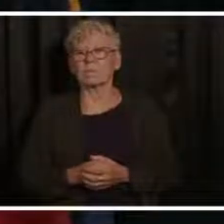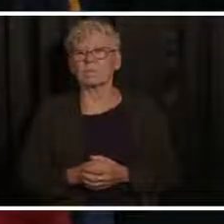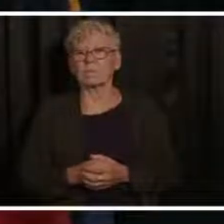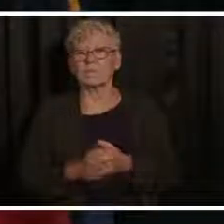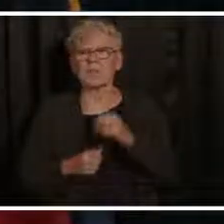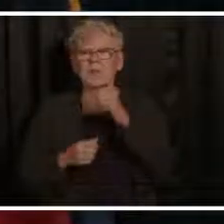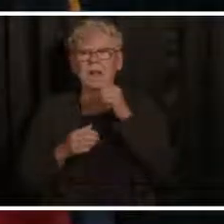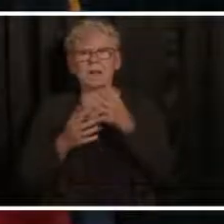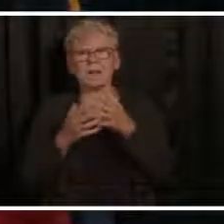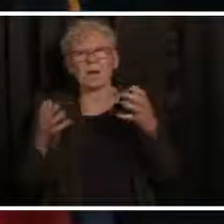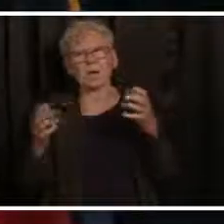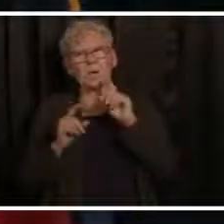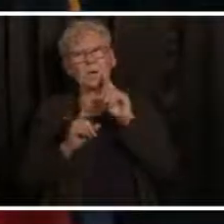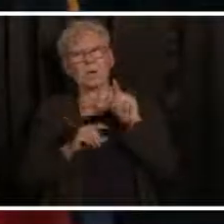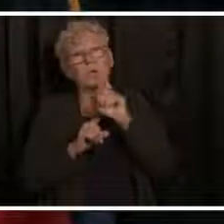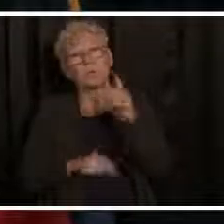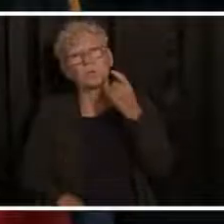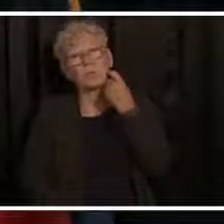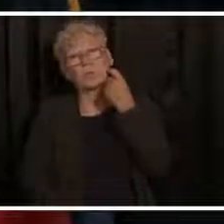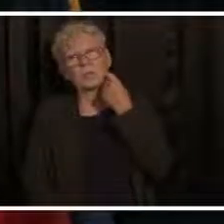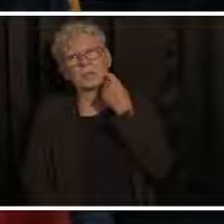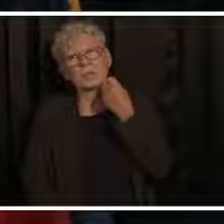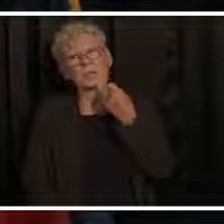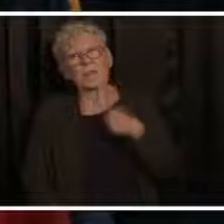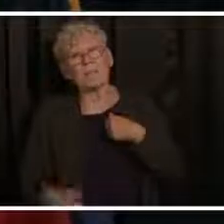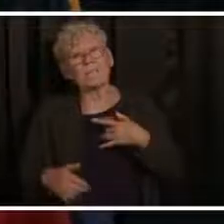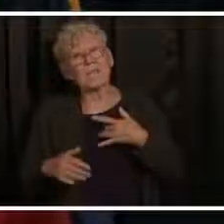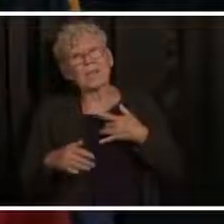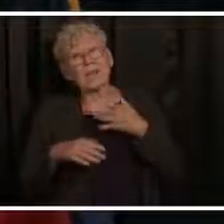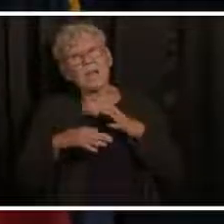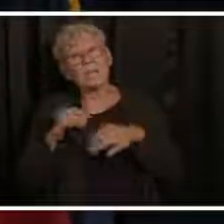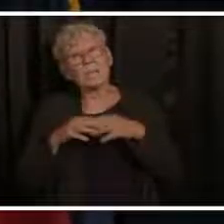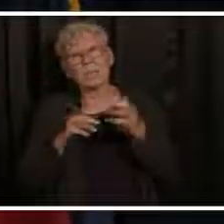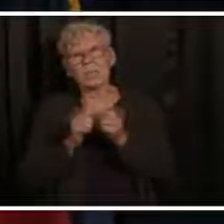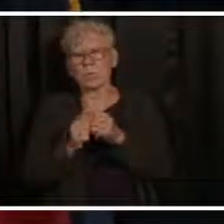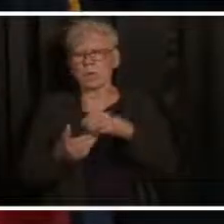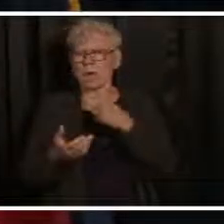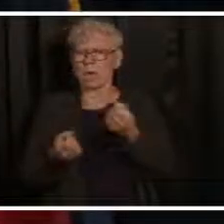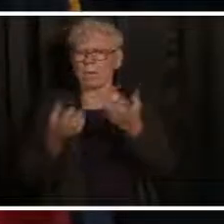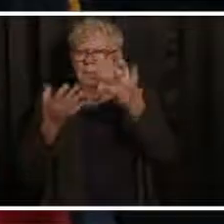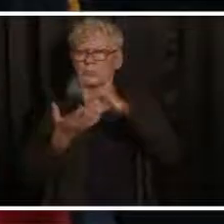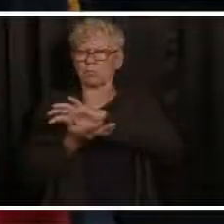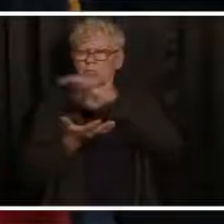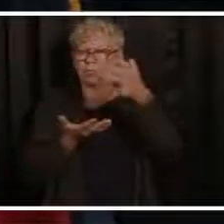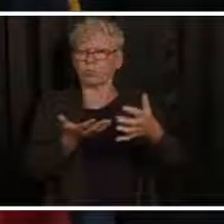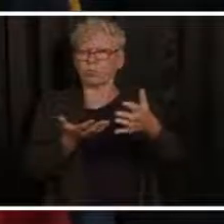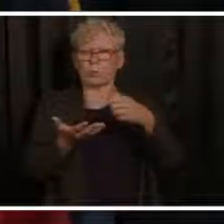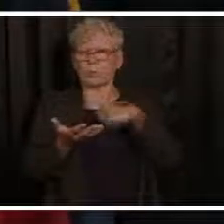We have enough confidence in the federal supply that we no longer need to a stockpile building approach to this. So